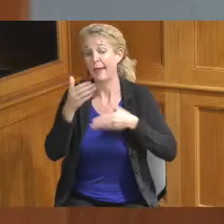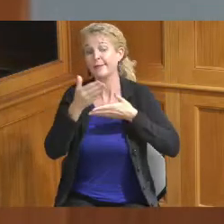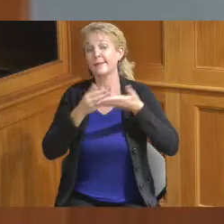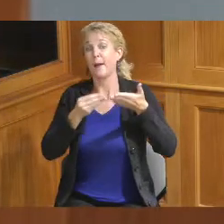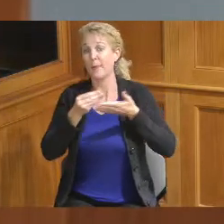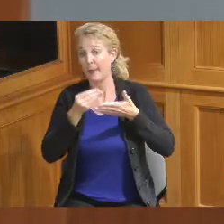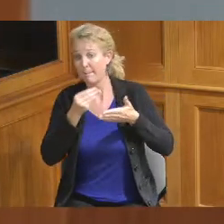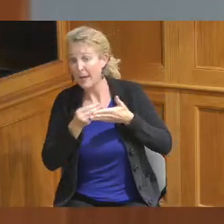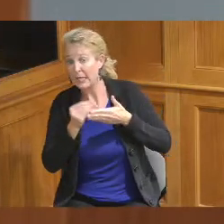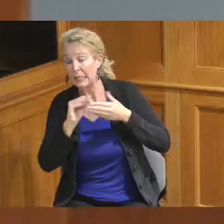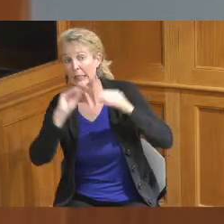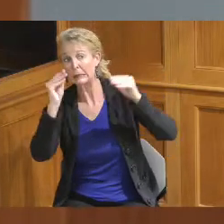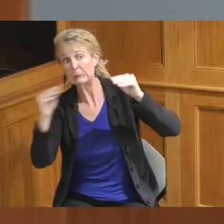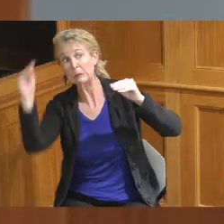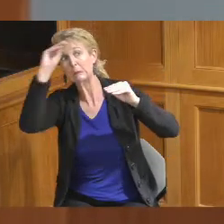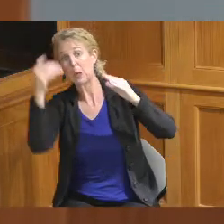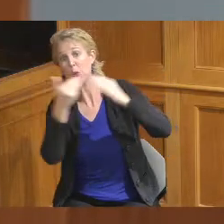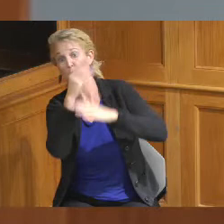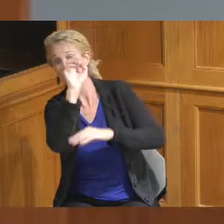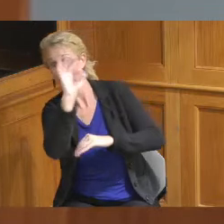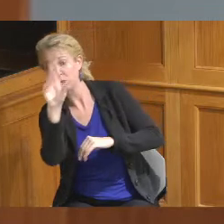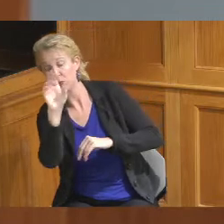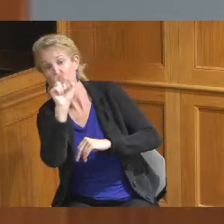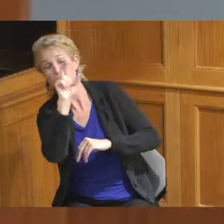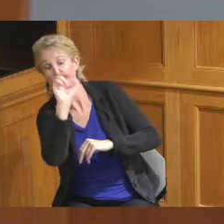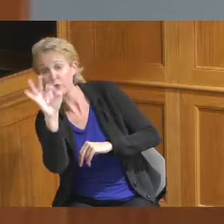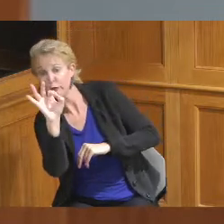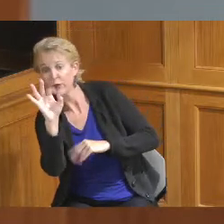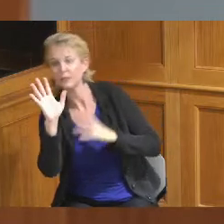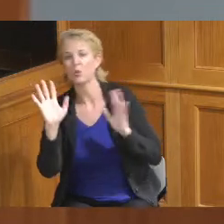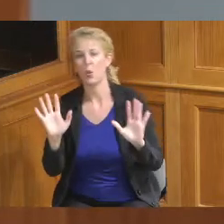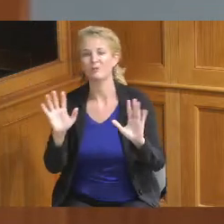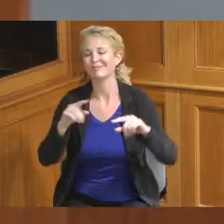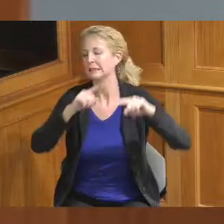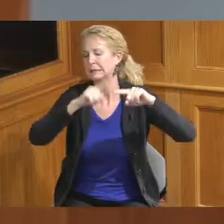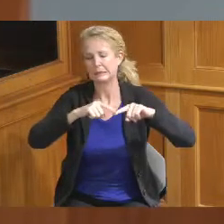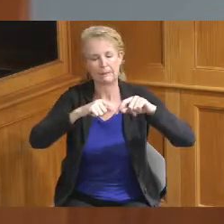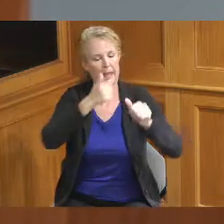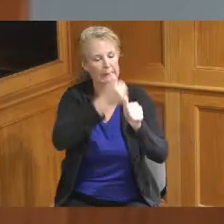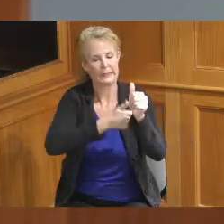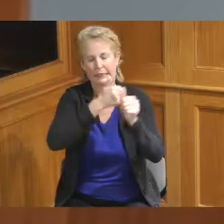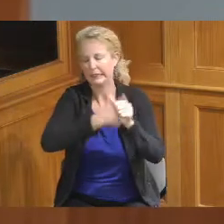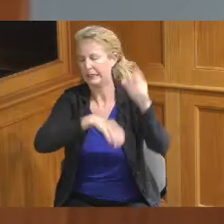put on a new roof on the house okay but it's going to depend on a Case by case basis sure